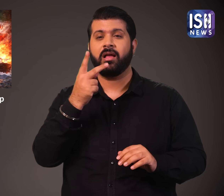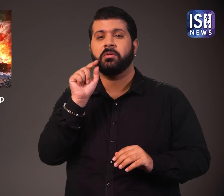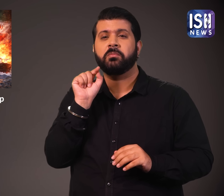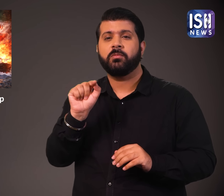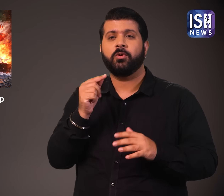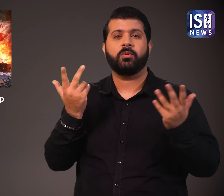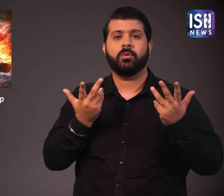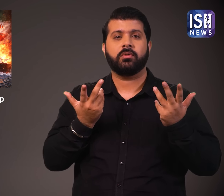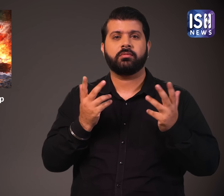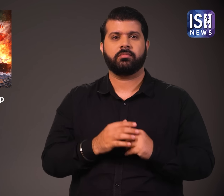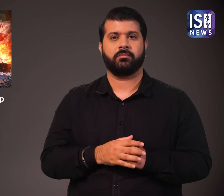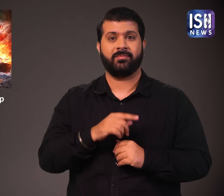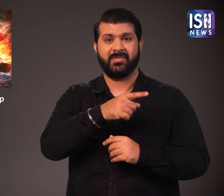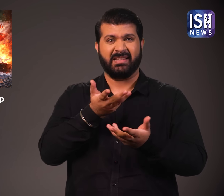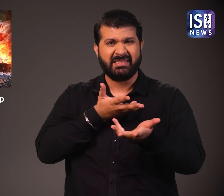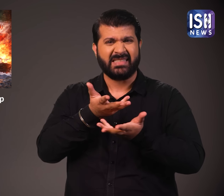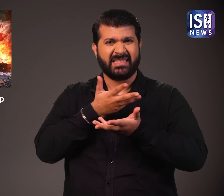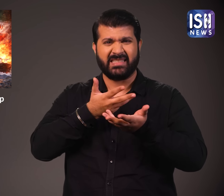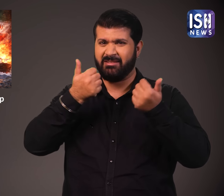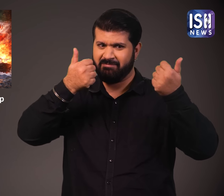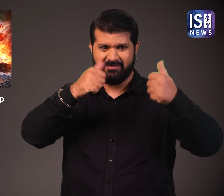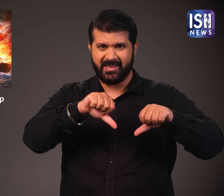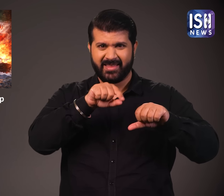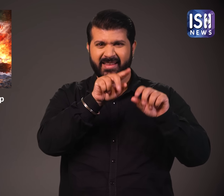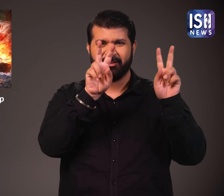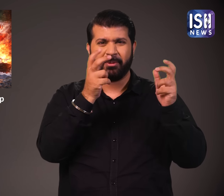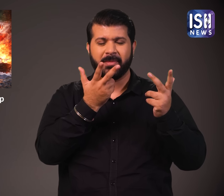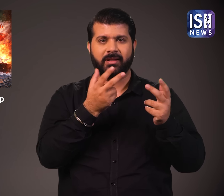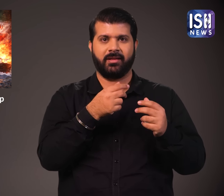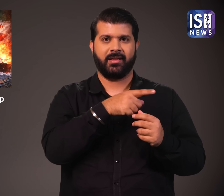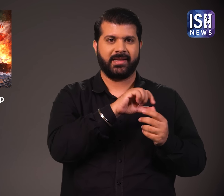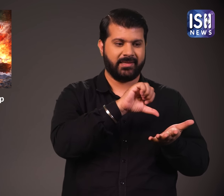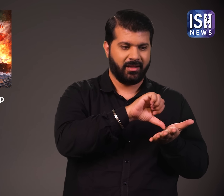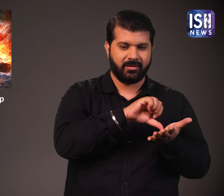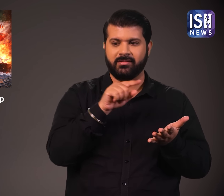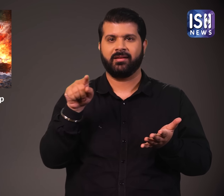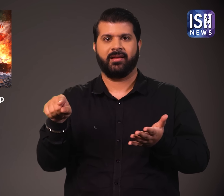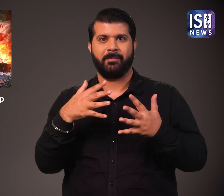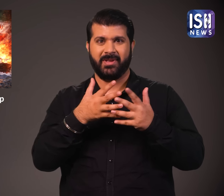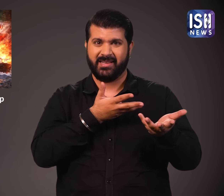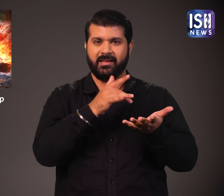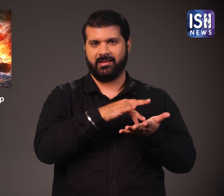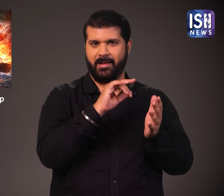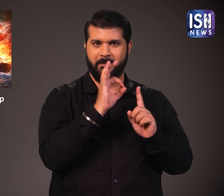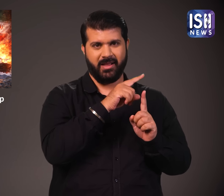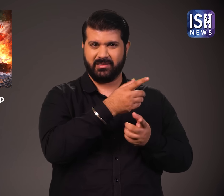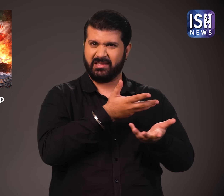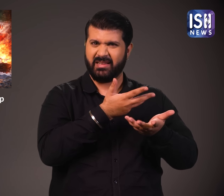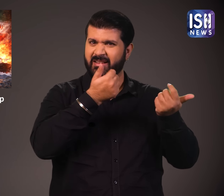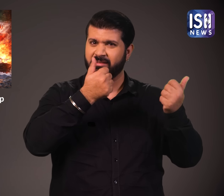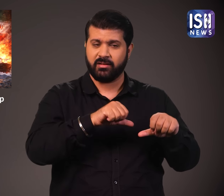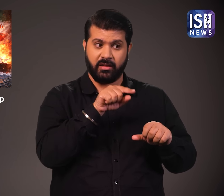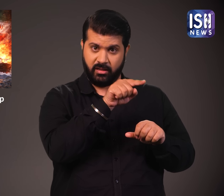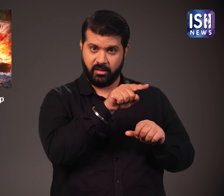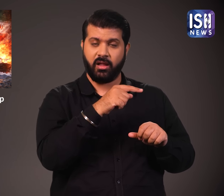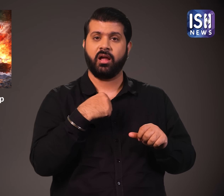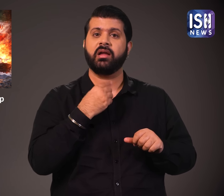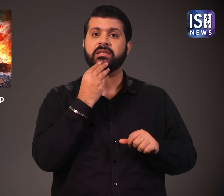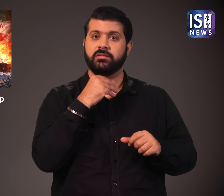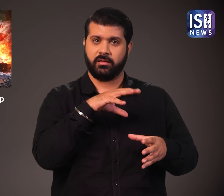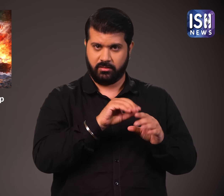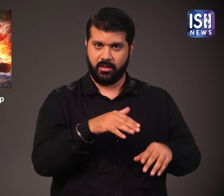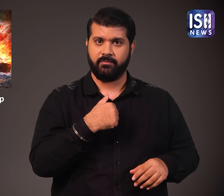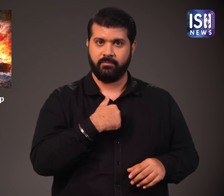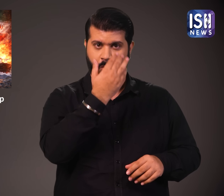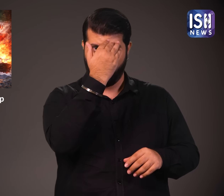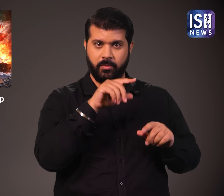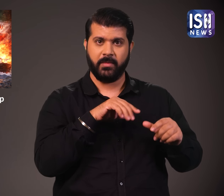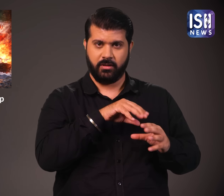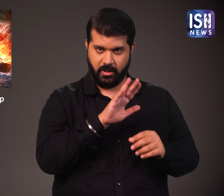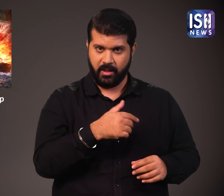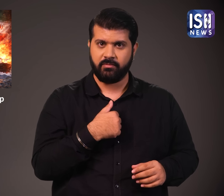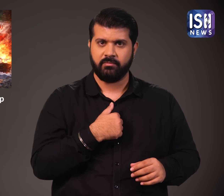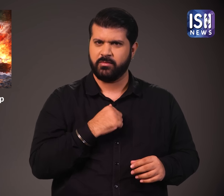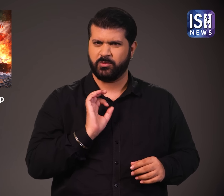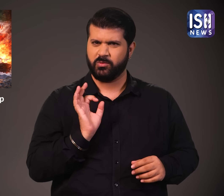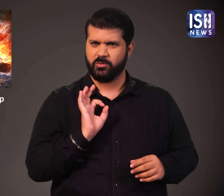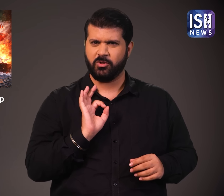Another key point is that the failed negotiations between the U.S. and Iran in Pakistan did not include Israel.